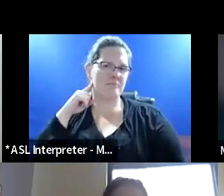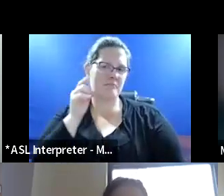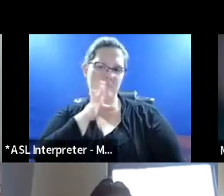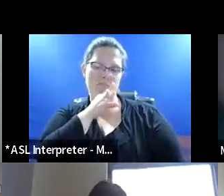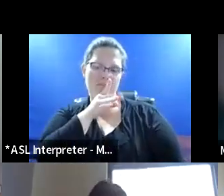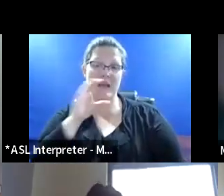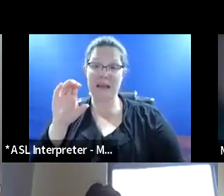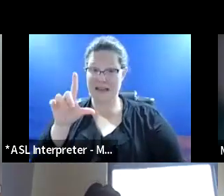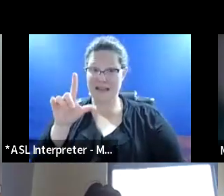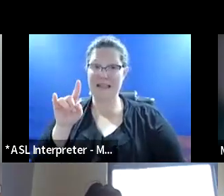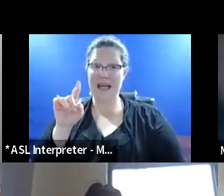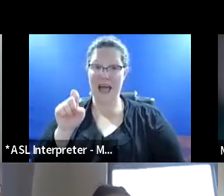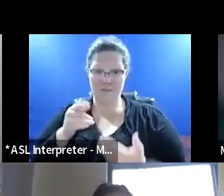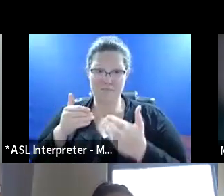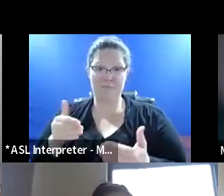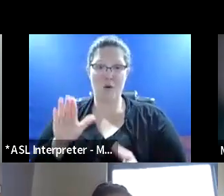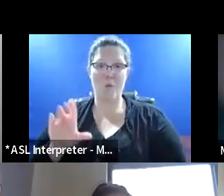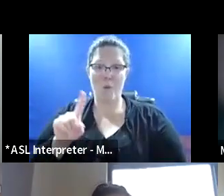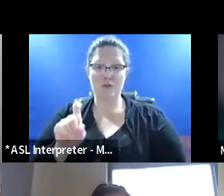I FEEL LIKE WE HAVE SO MANY EXPERTS ON THIS CALL. I'M FEELING VERY FORTUNATE THAT YOU'VE ALL DECIDED TO JOIN US TODAY. THANK YOU. I HAVE A QUESTION, IF YOU DON'T MIND.